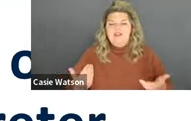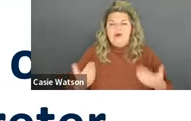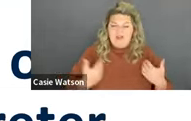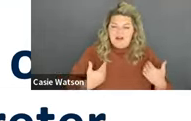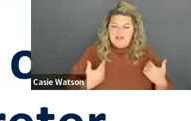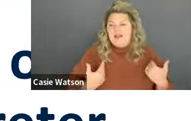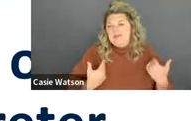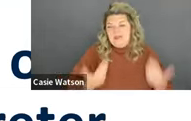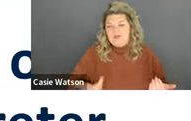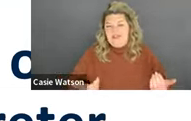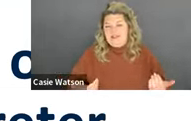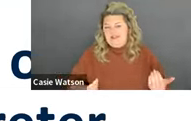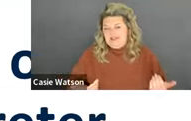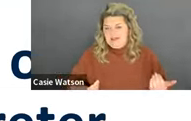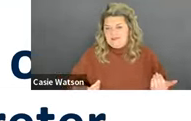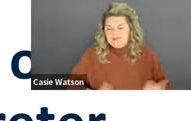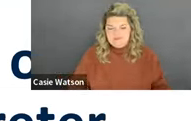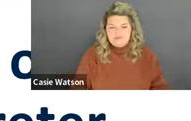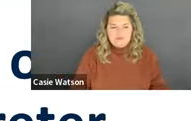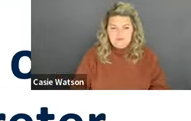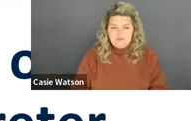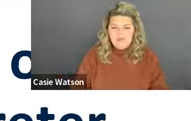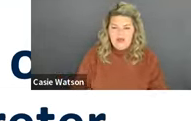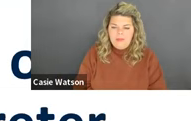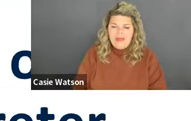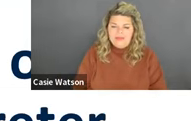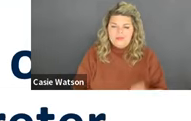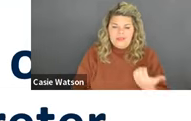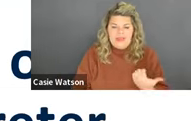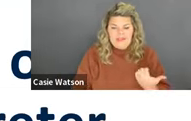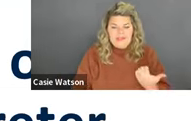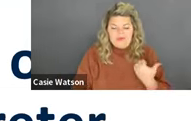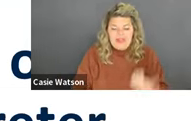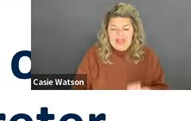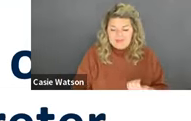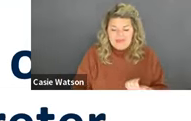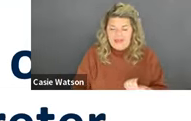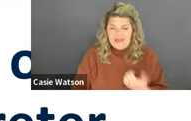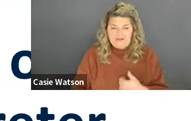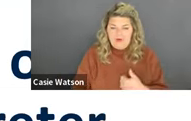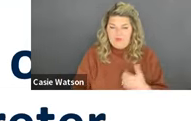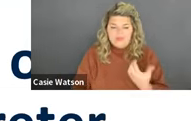And so a lot of the times they will take the lead. And I just wanted to highlight those apps, again, on your phone.